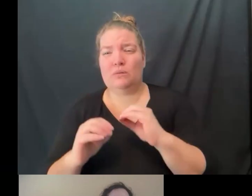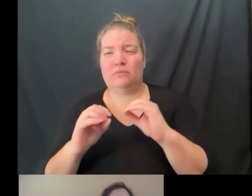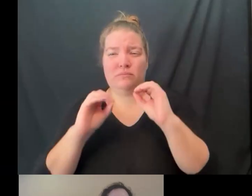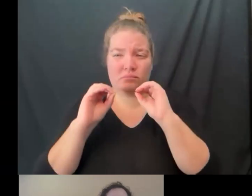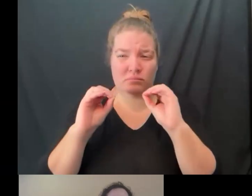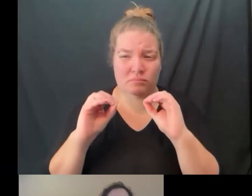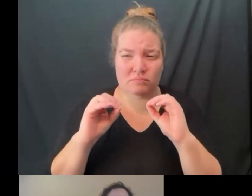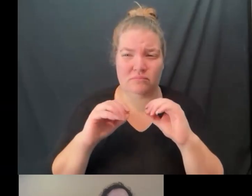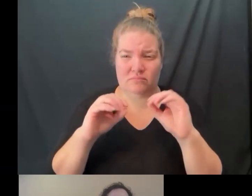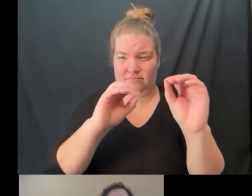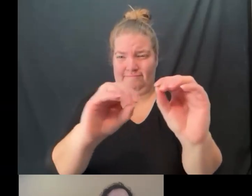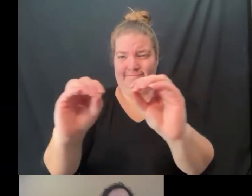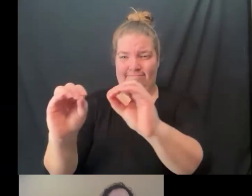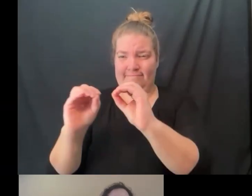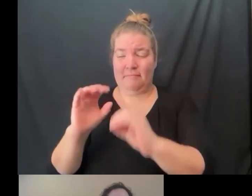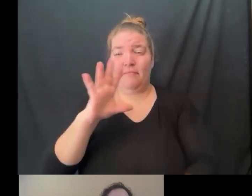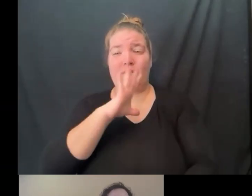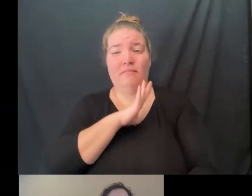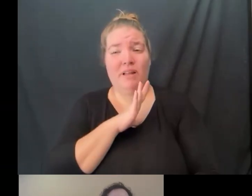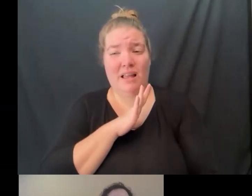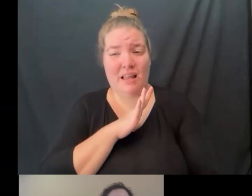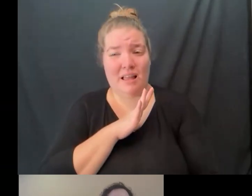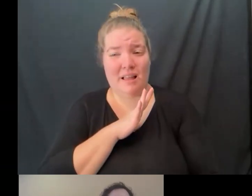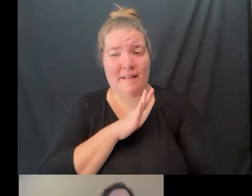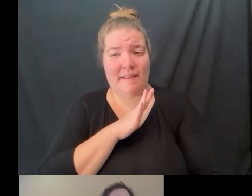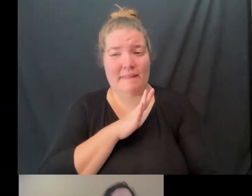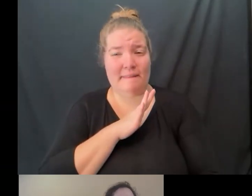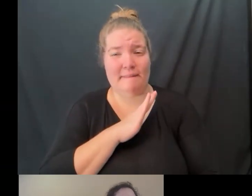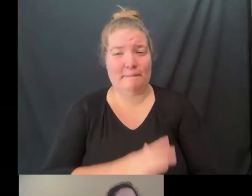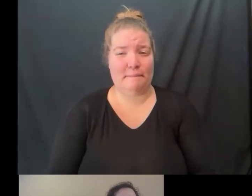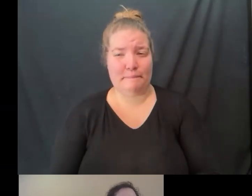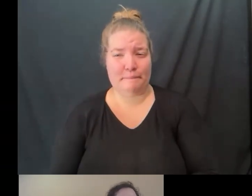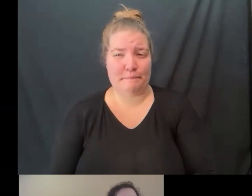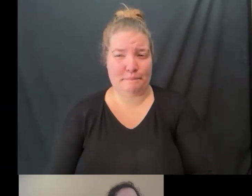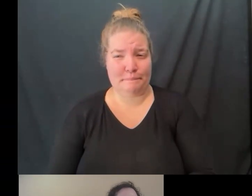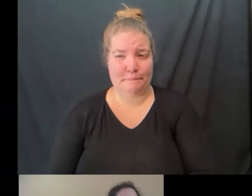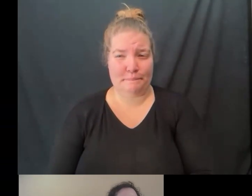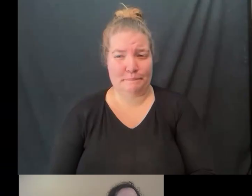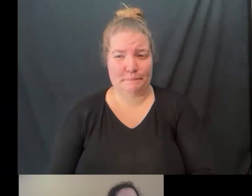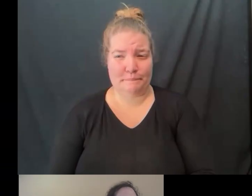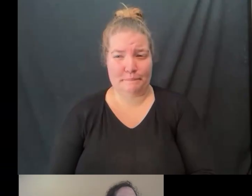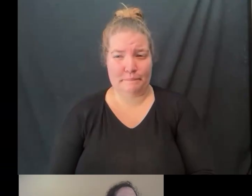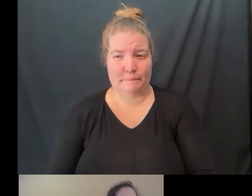I mean, all that's possible, but I want you to think that